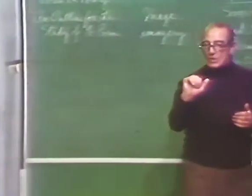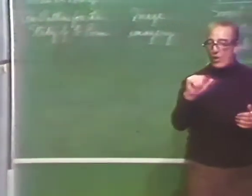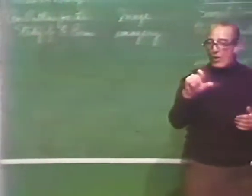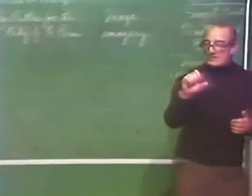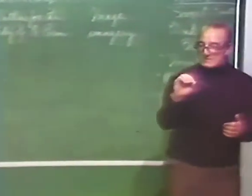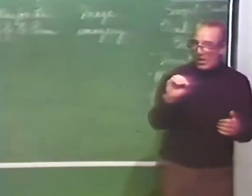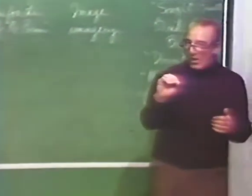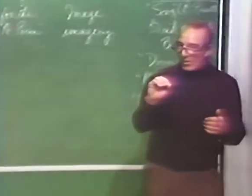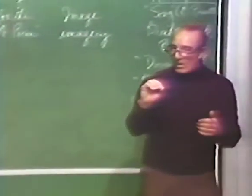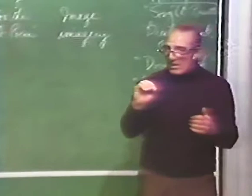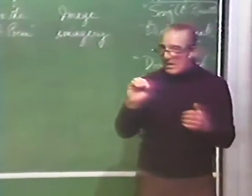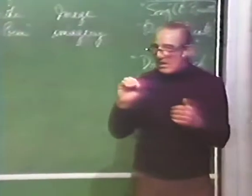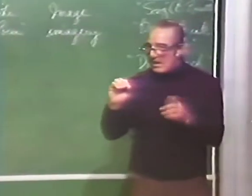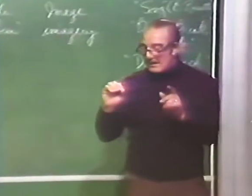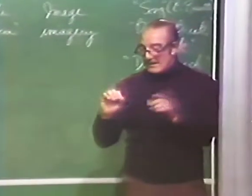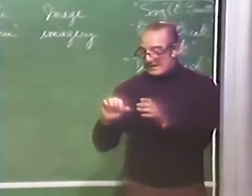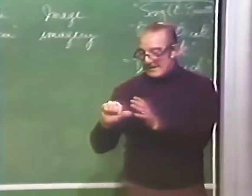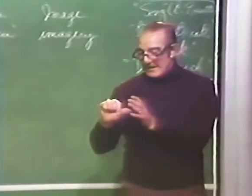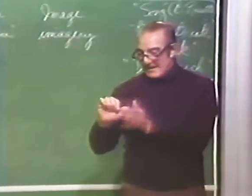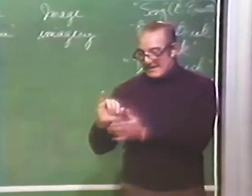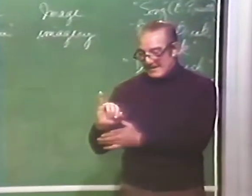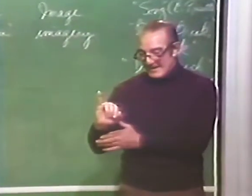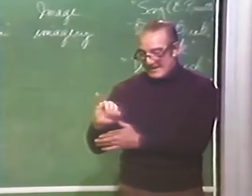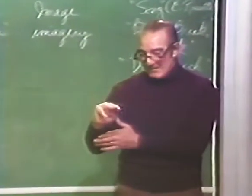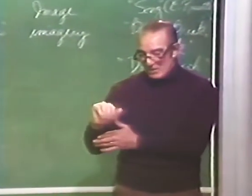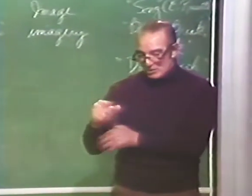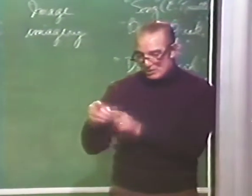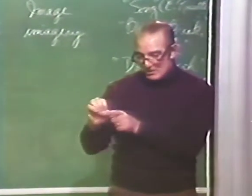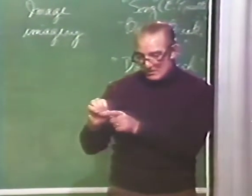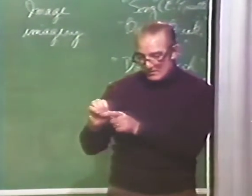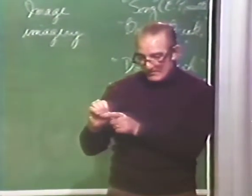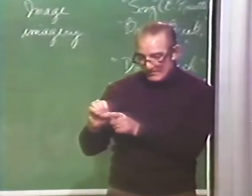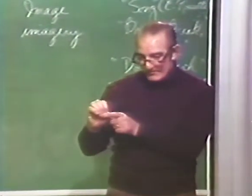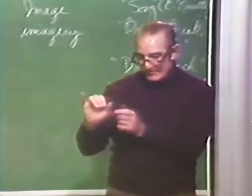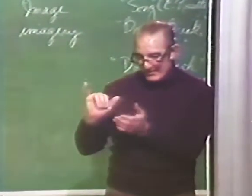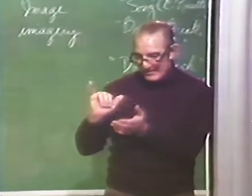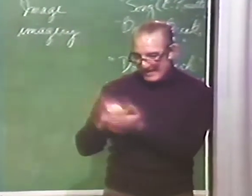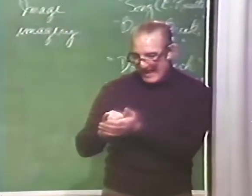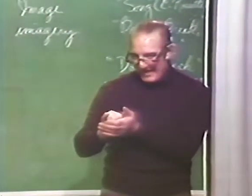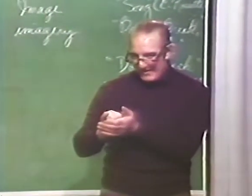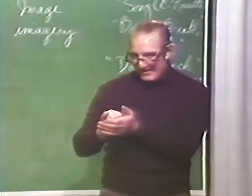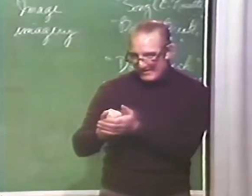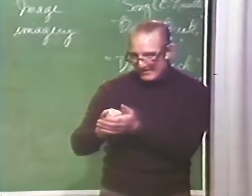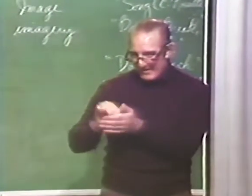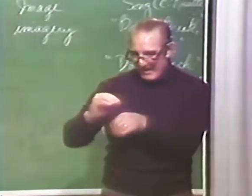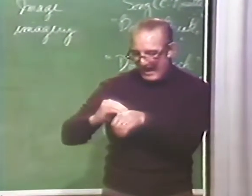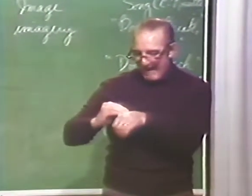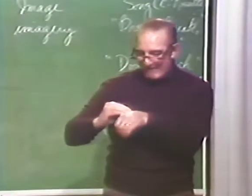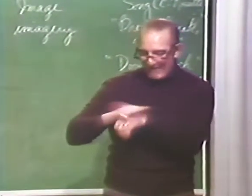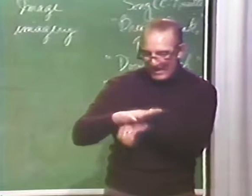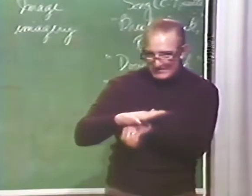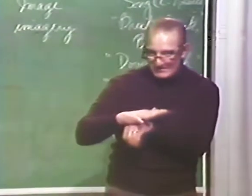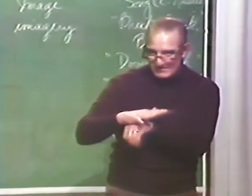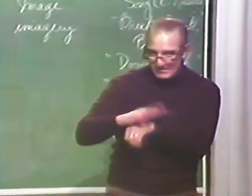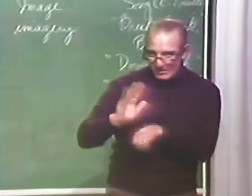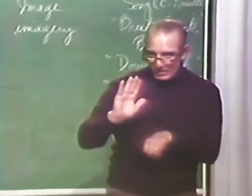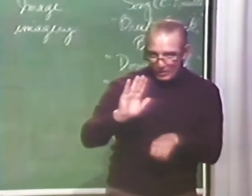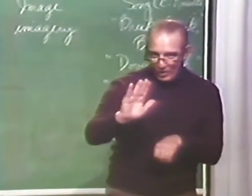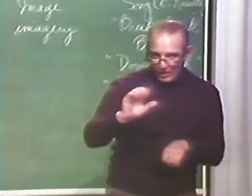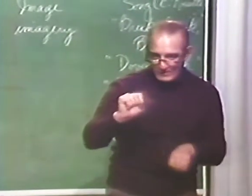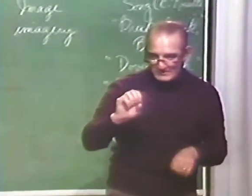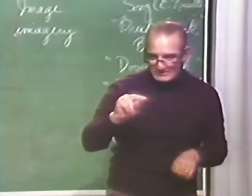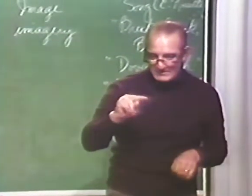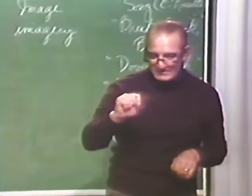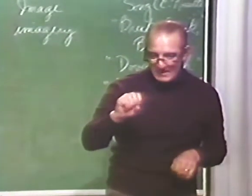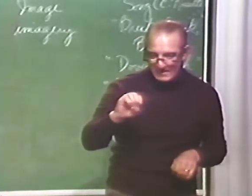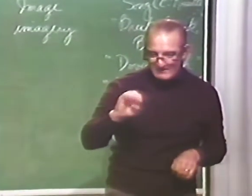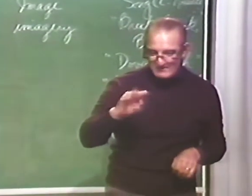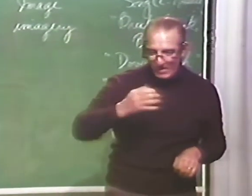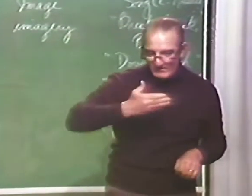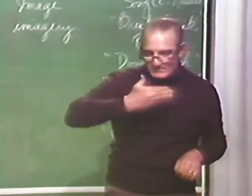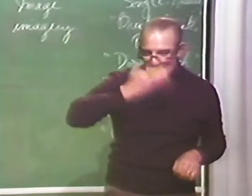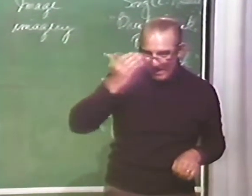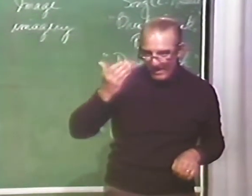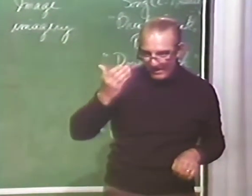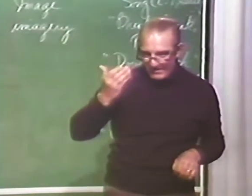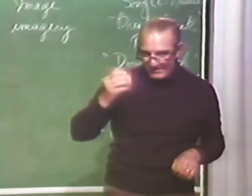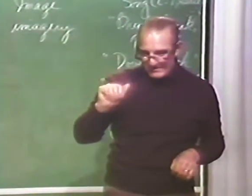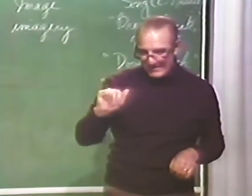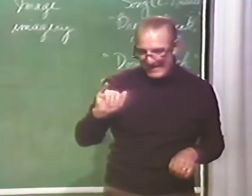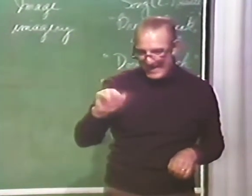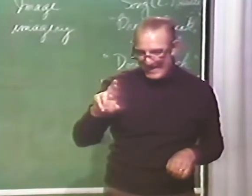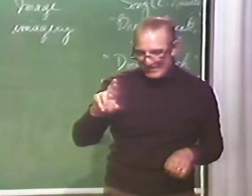THAT IS ALSO IMAGE THAT AFFECTS YOUR SENSE OF SMELL.